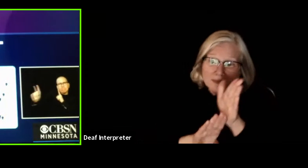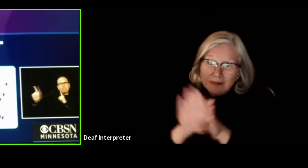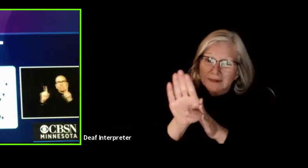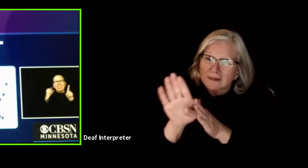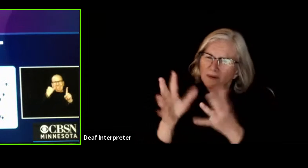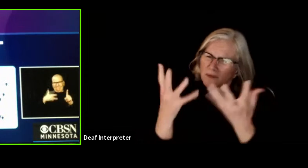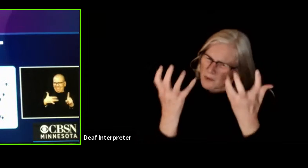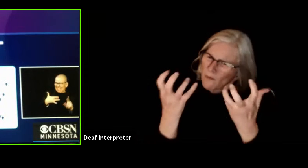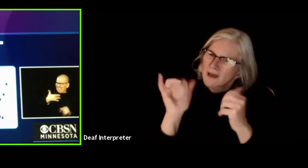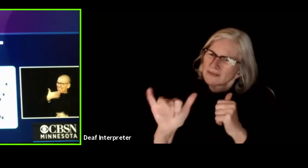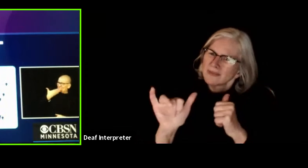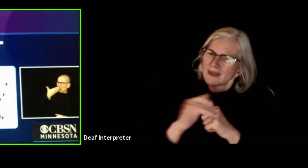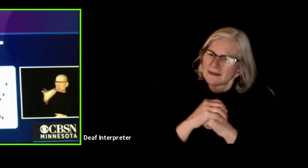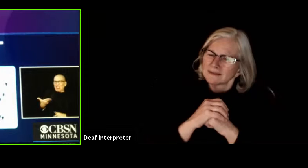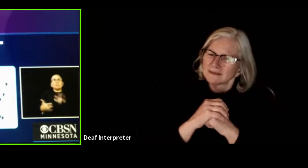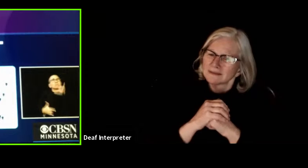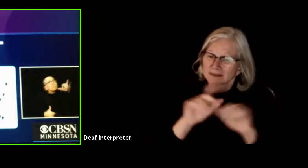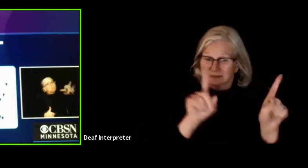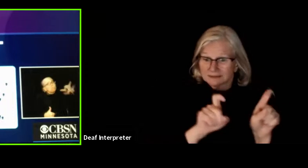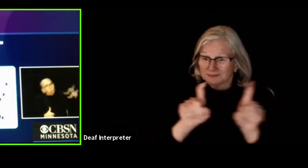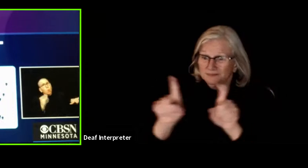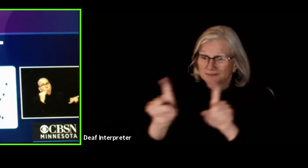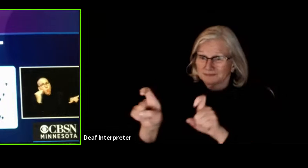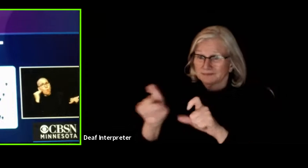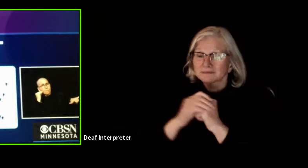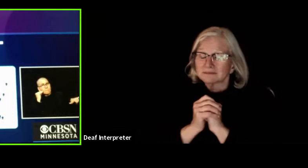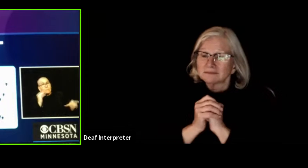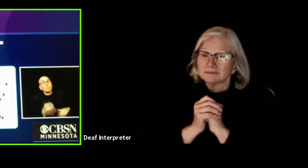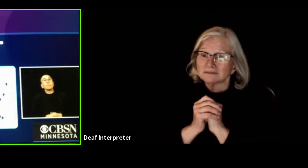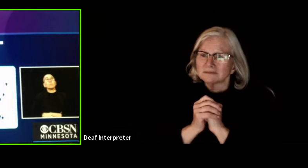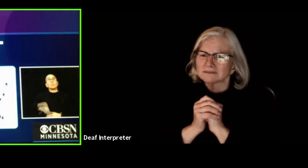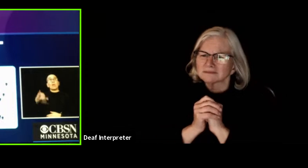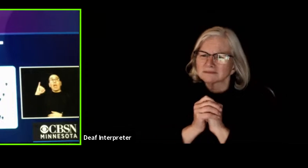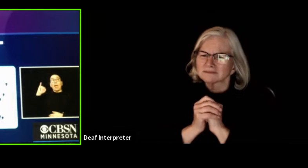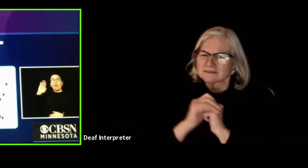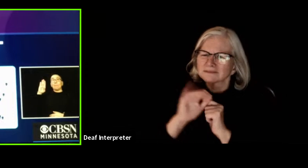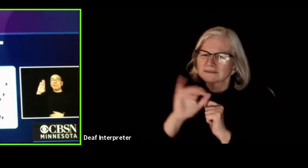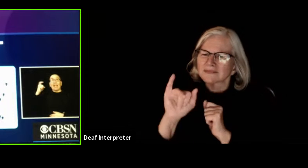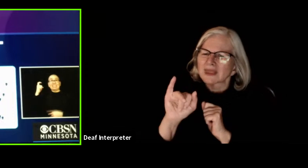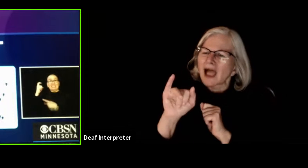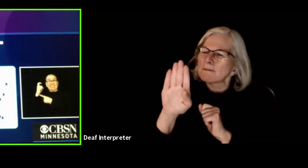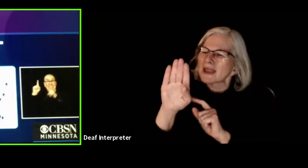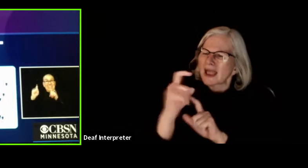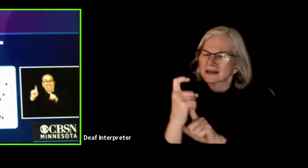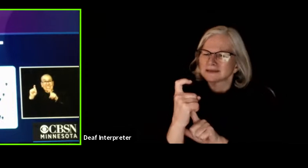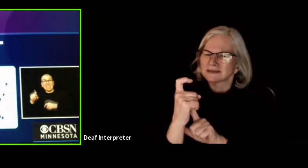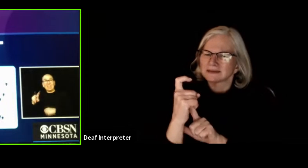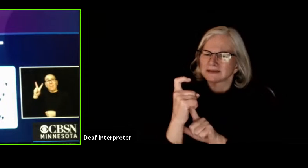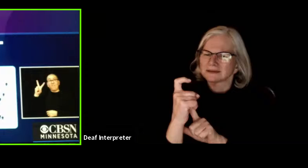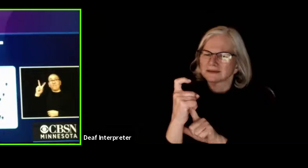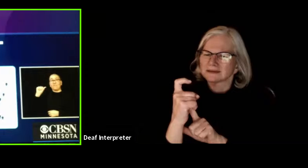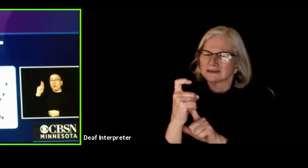THERE IS A GROUP IBX INVOLVED, THEY DO TESTING IN ALL 50 STATES, THE BIGGEST TESTING IN THERE. THEY NOTED THAT NO STATE IS